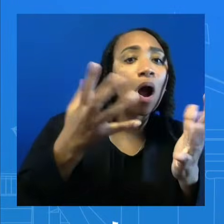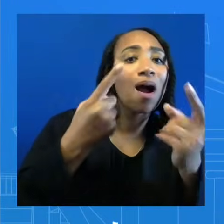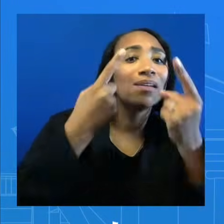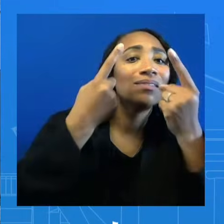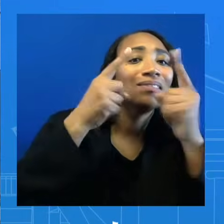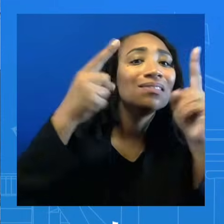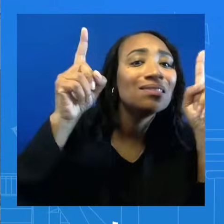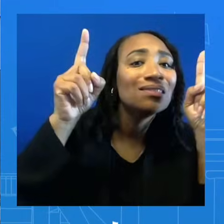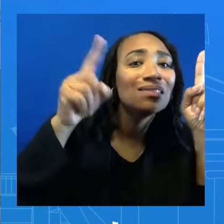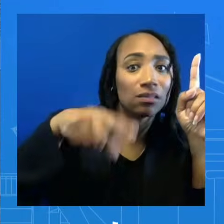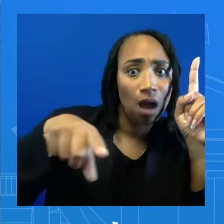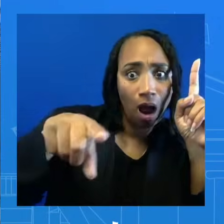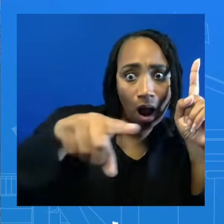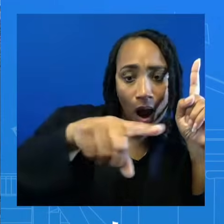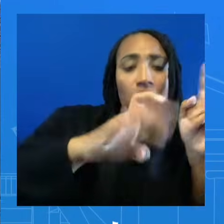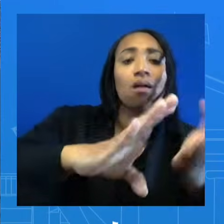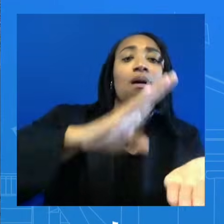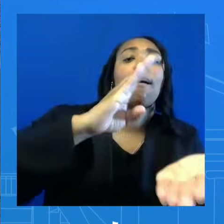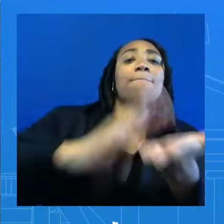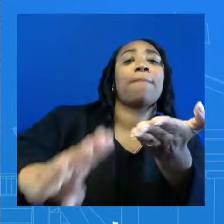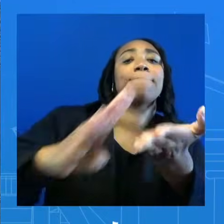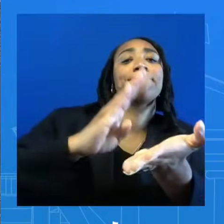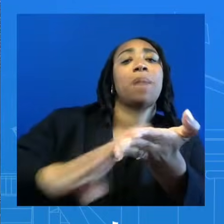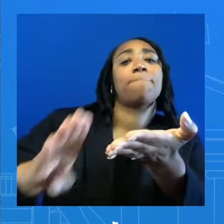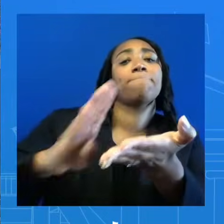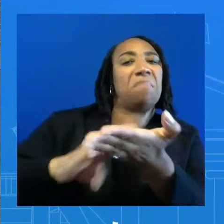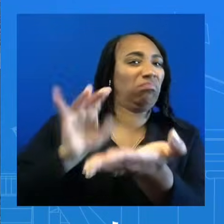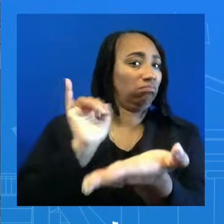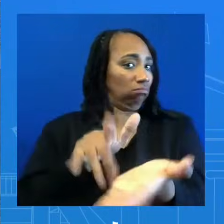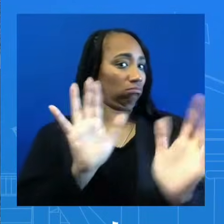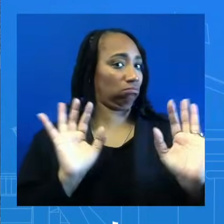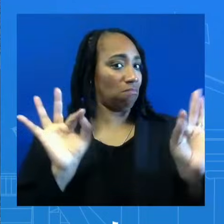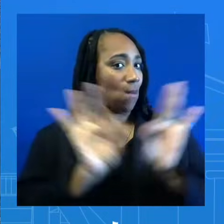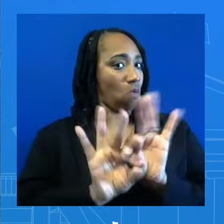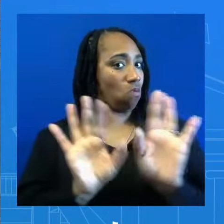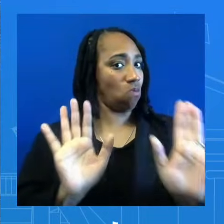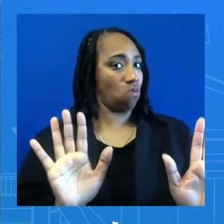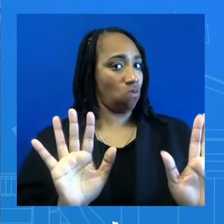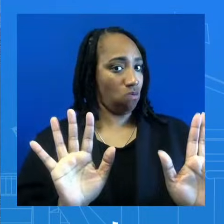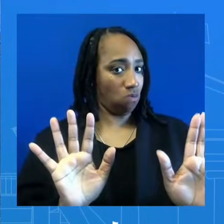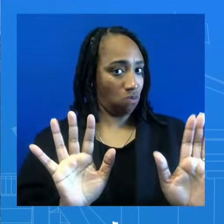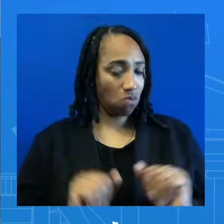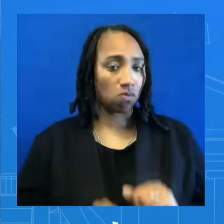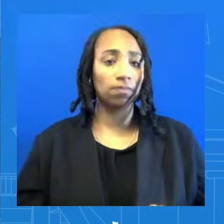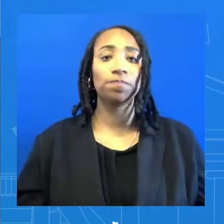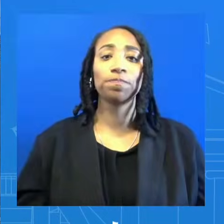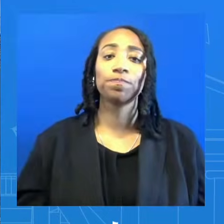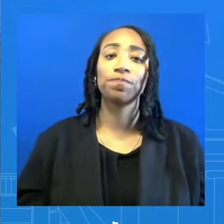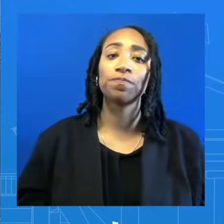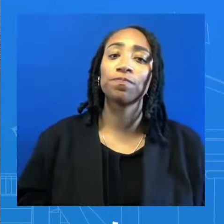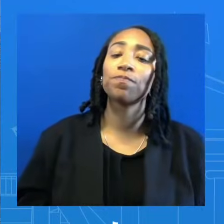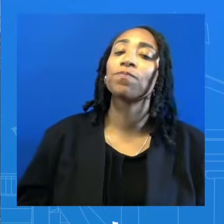The Press: -- I think, Kelly's question. Just, I know you don't want to go step by step in the process -- Ms. Jean-Pierre: Yeah. The Press: -- but c- -- can we say accurately that the president reviewed,